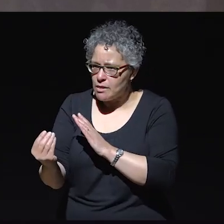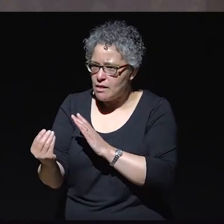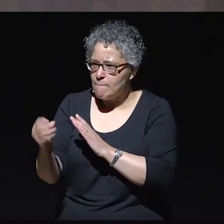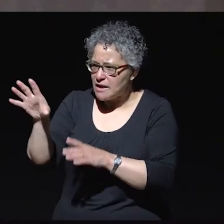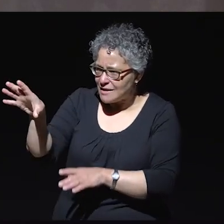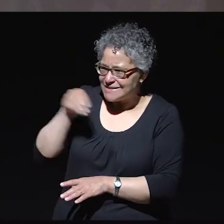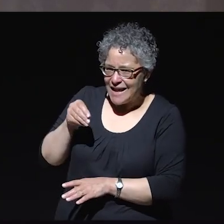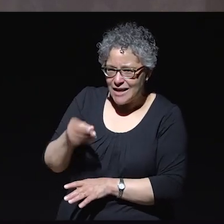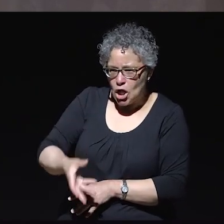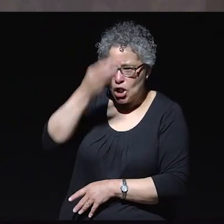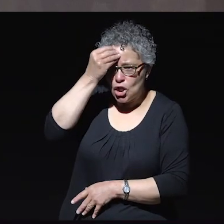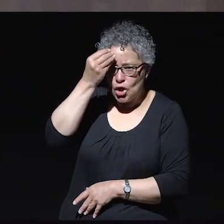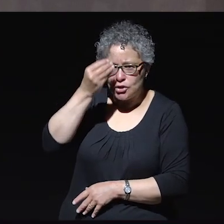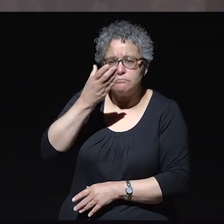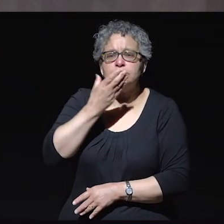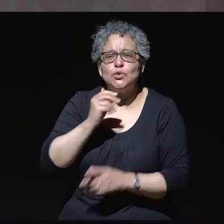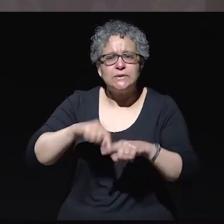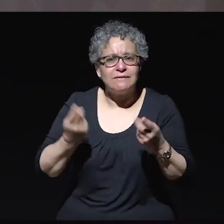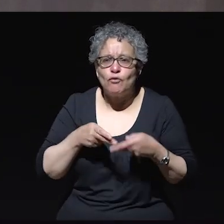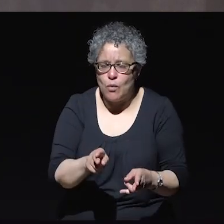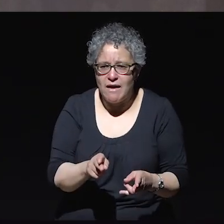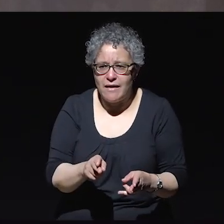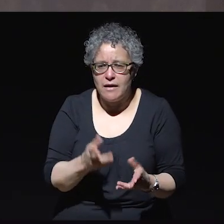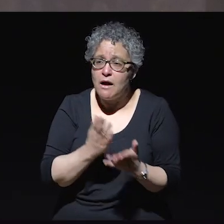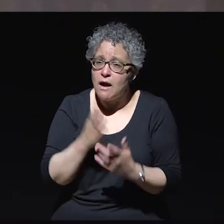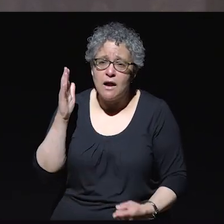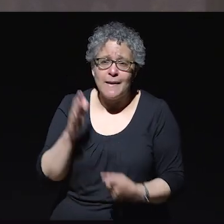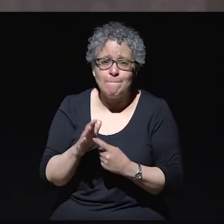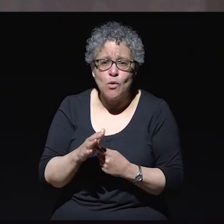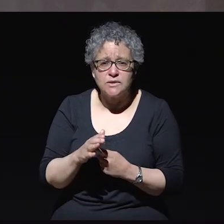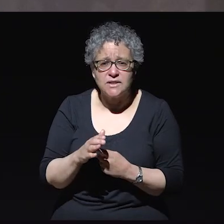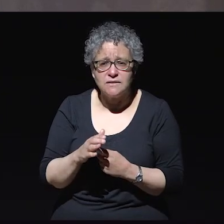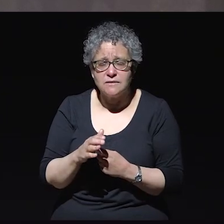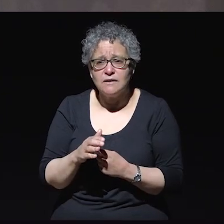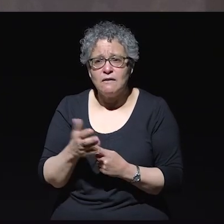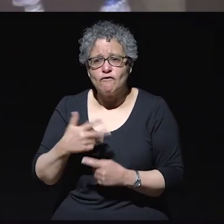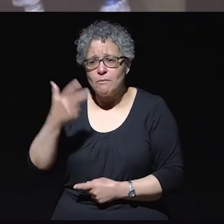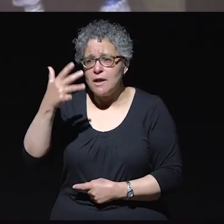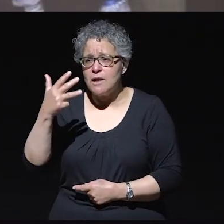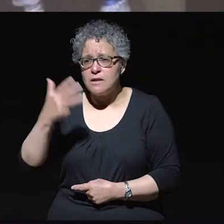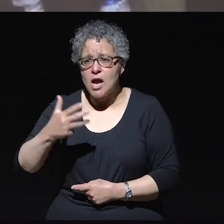And I think that's particularly important for the way that the 19th century viewed paintings like 'The Blue Boy'.